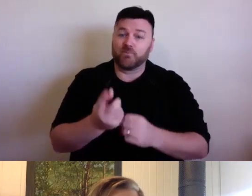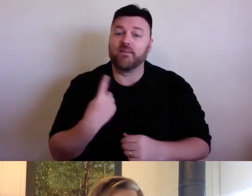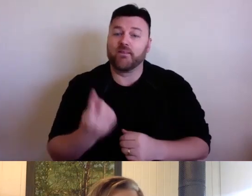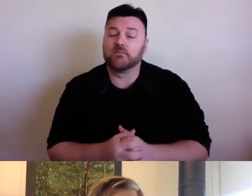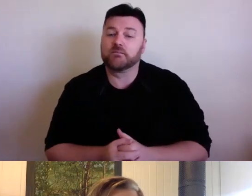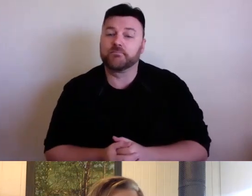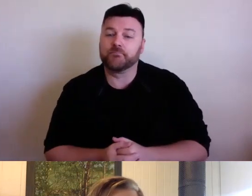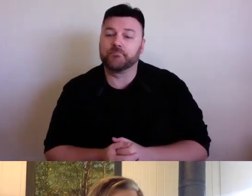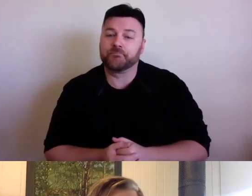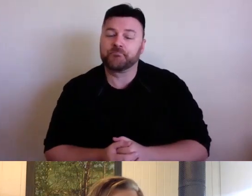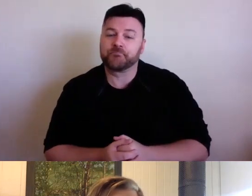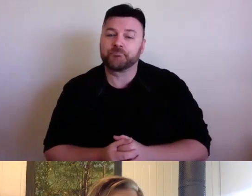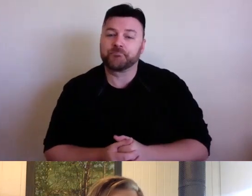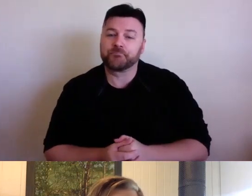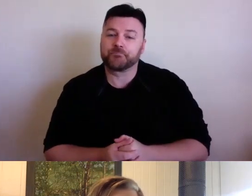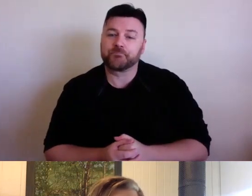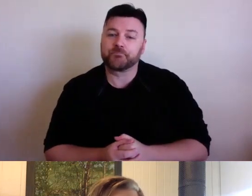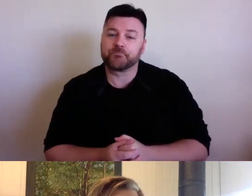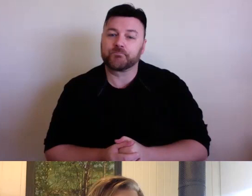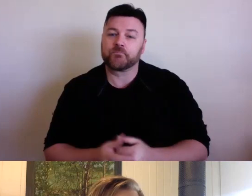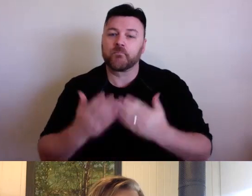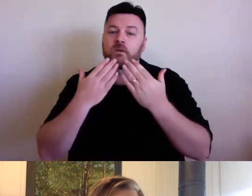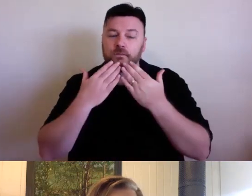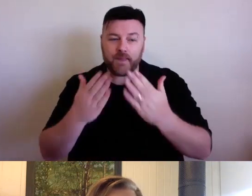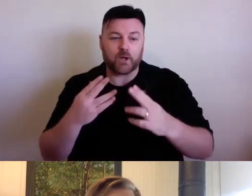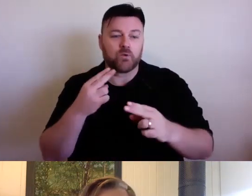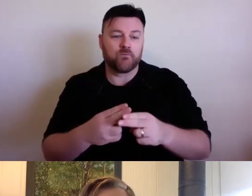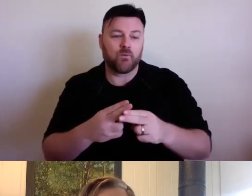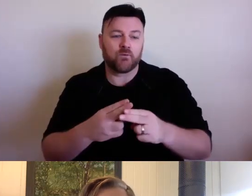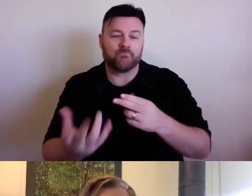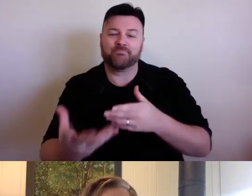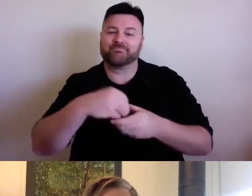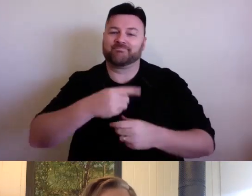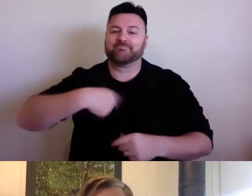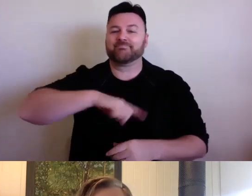Thank you again for joining us today. To Ananth, Tom, our Auslan